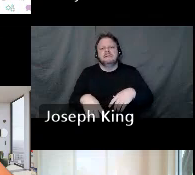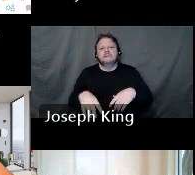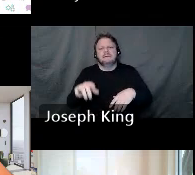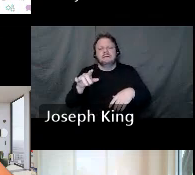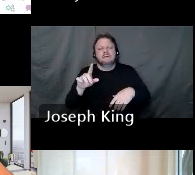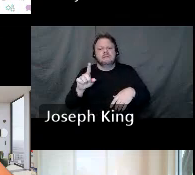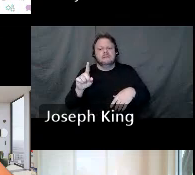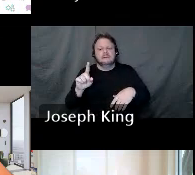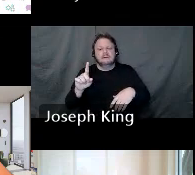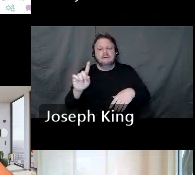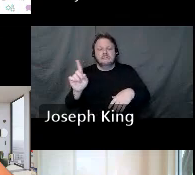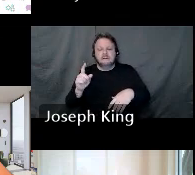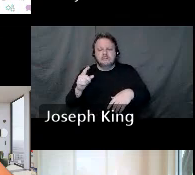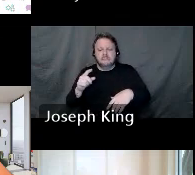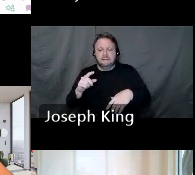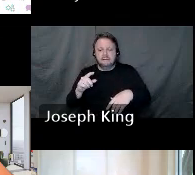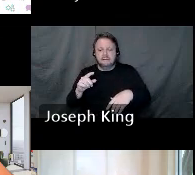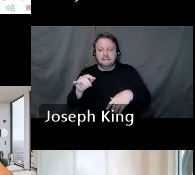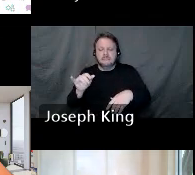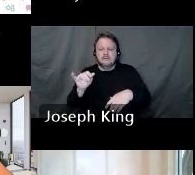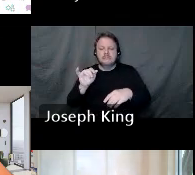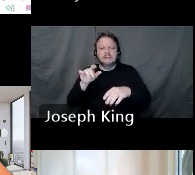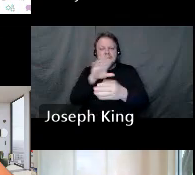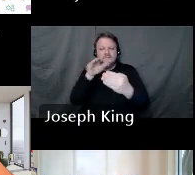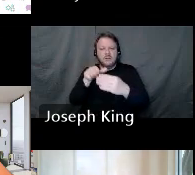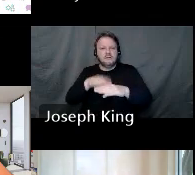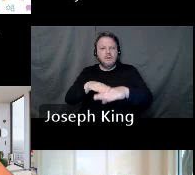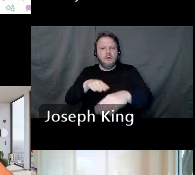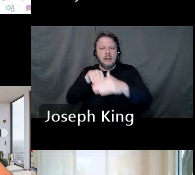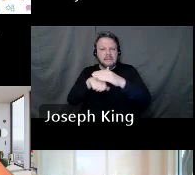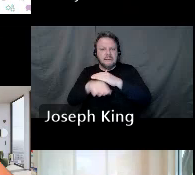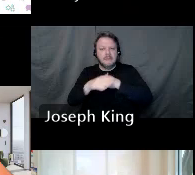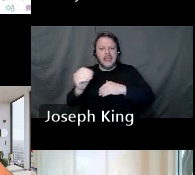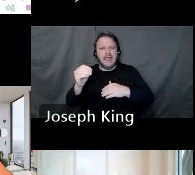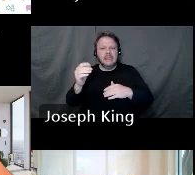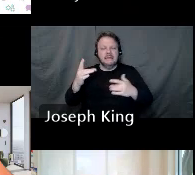which is focused on accessibility and sensory loss.